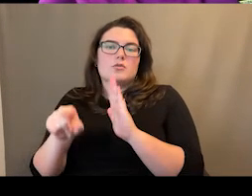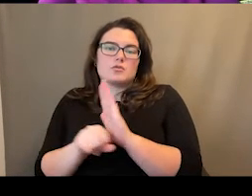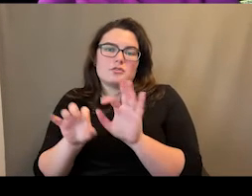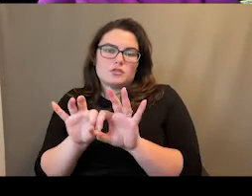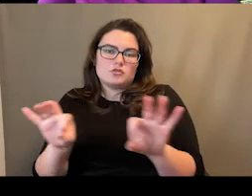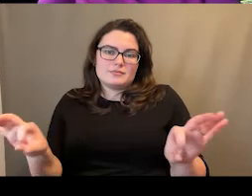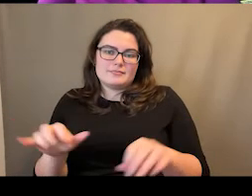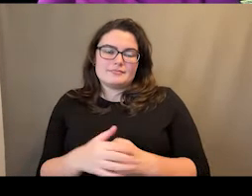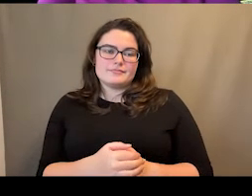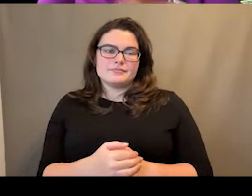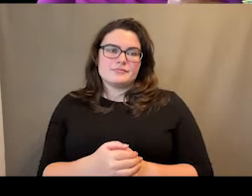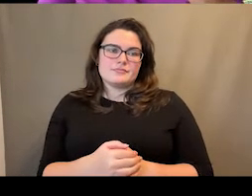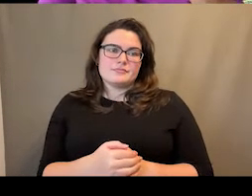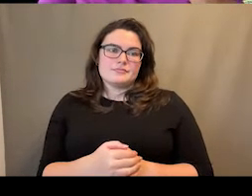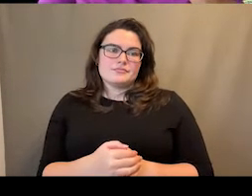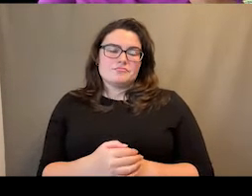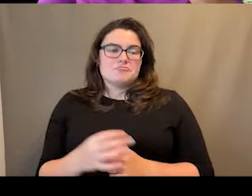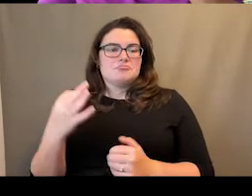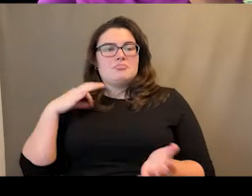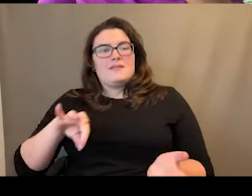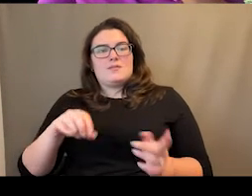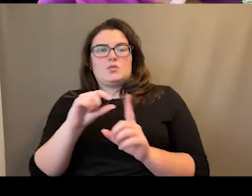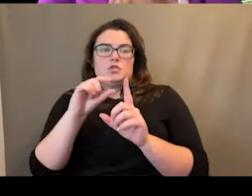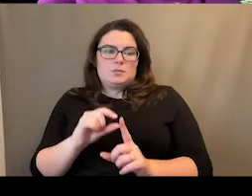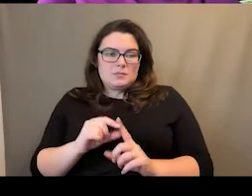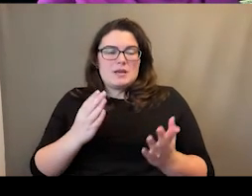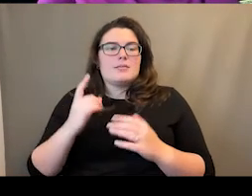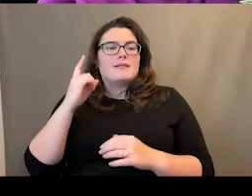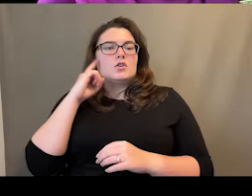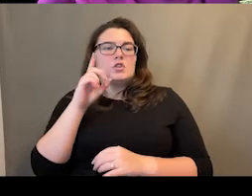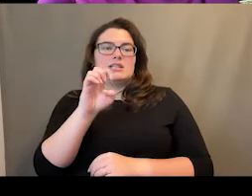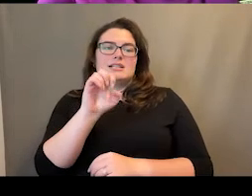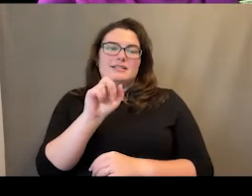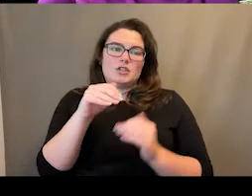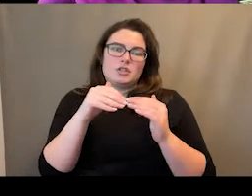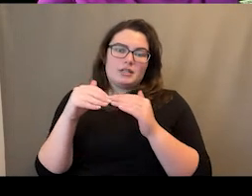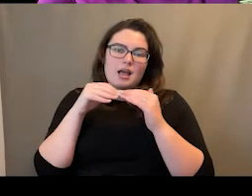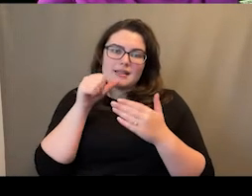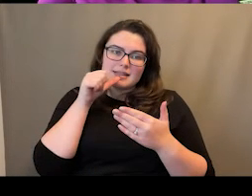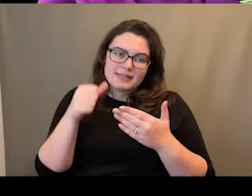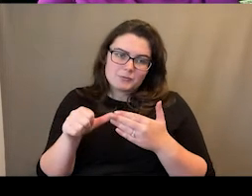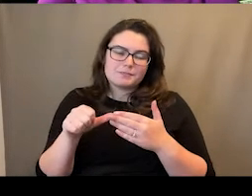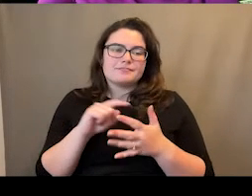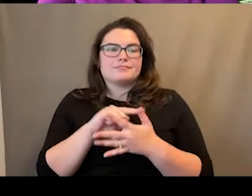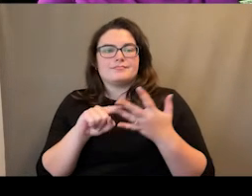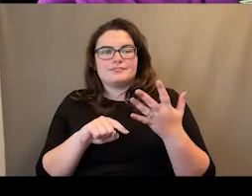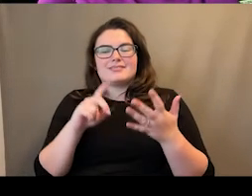Useful terms, you may have heard me talk about a Dear Colleague letter. These are intended to provide